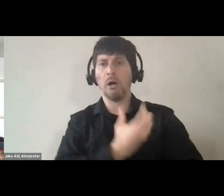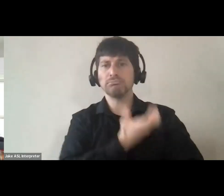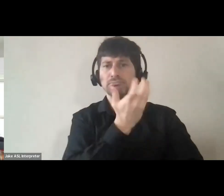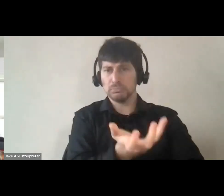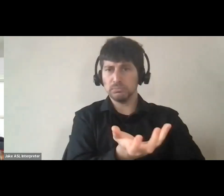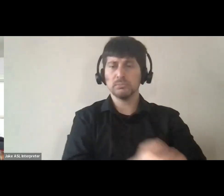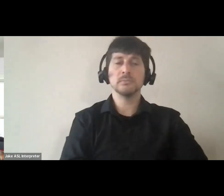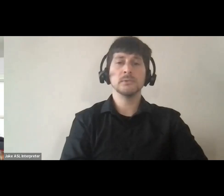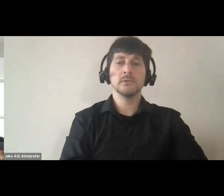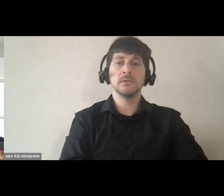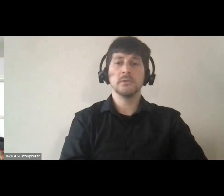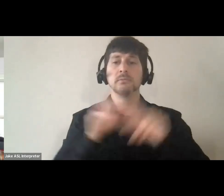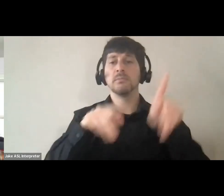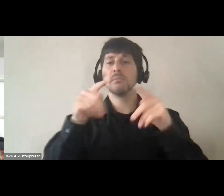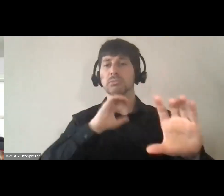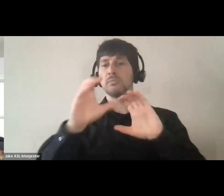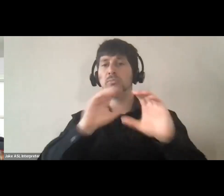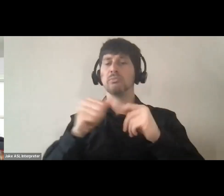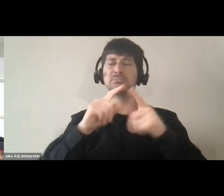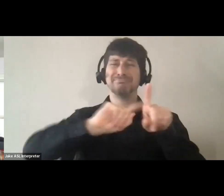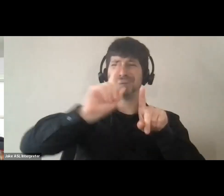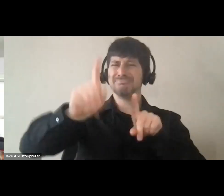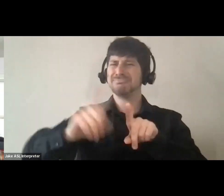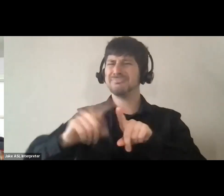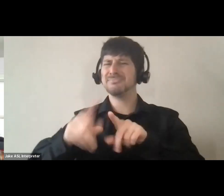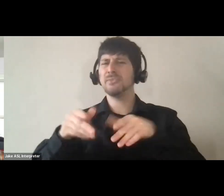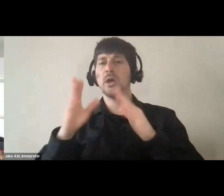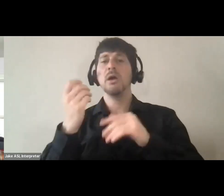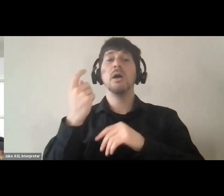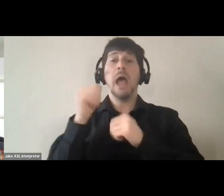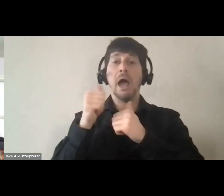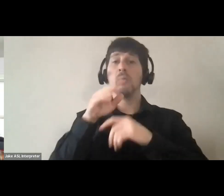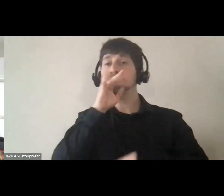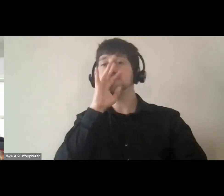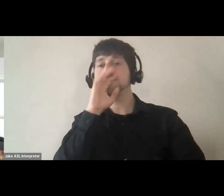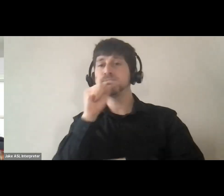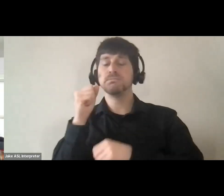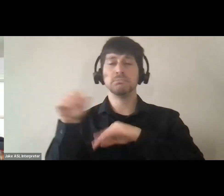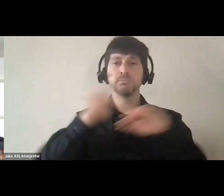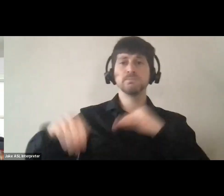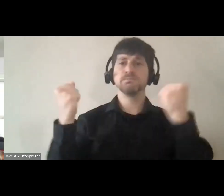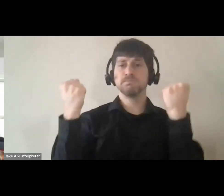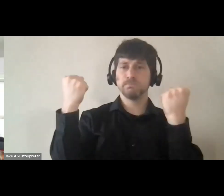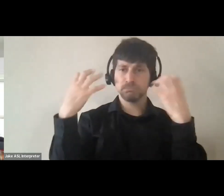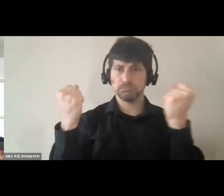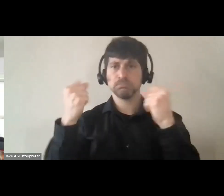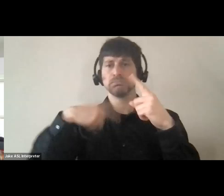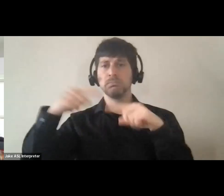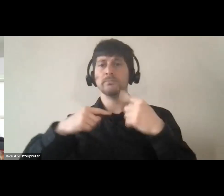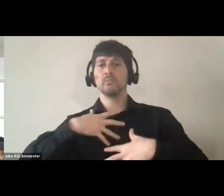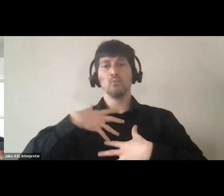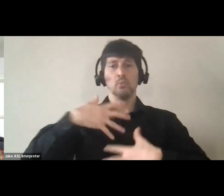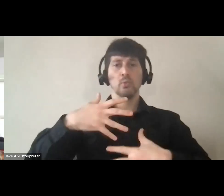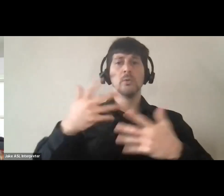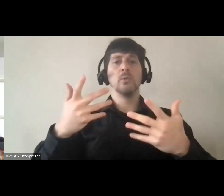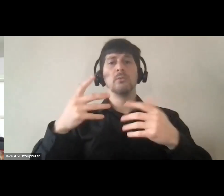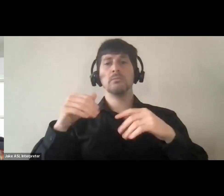It honors our right to communicate our feelings and ideas and demands we move in mutual respect for all people regardless of whether or how they sign, speak, or otherwise convey what's on their mind or in their heart.